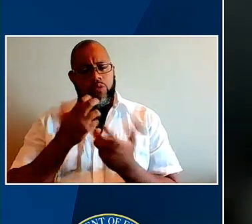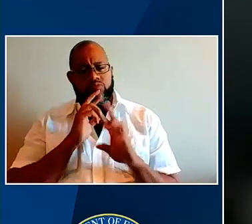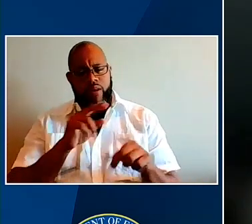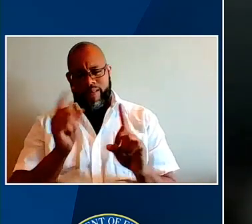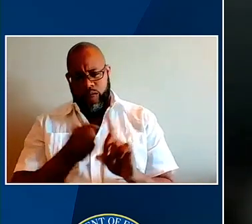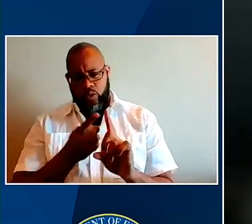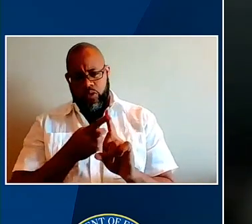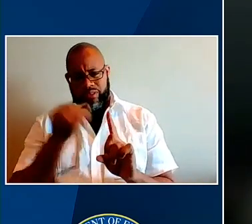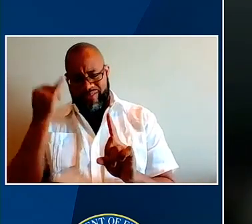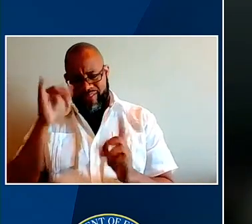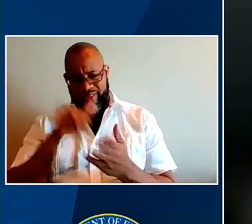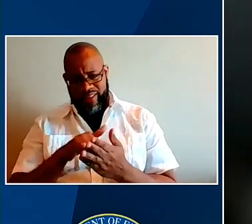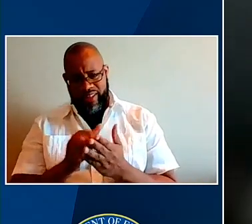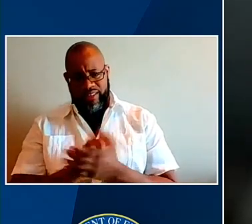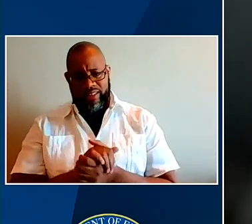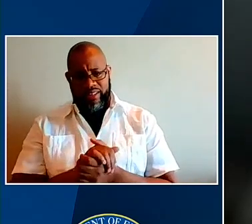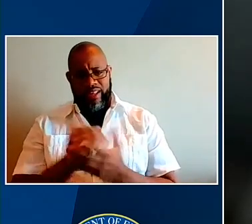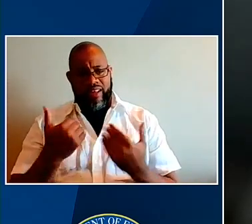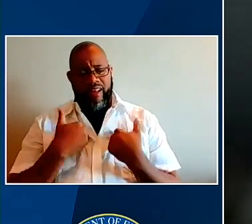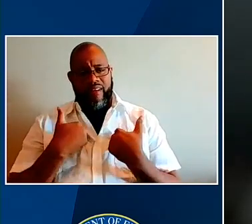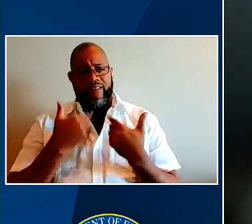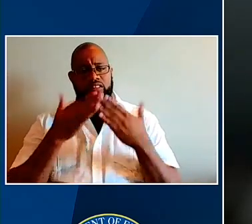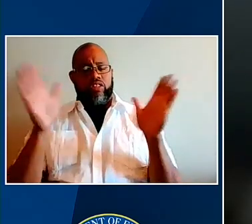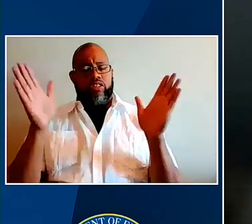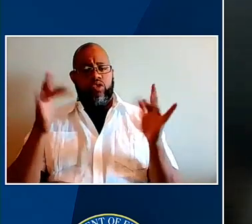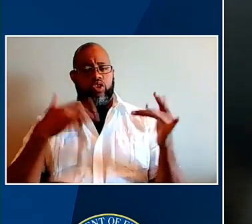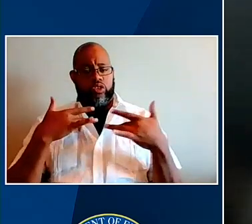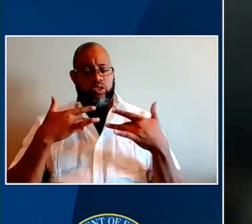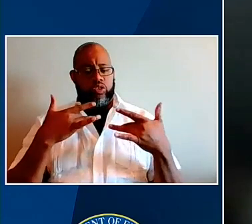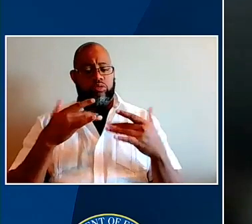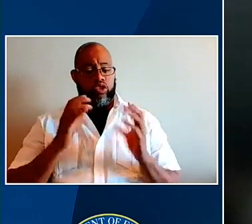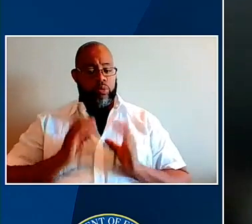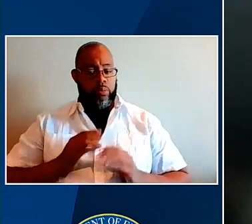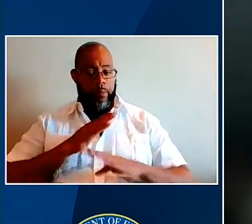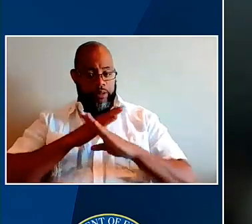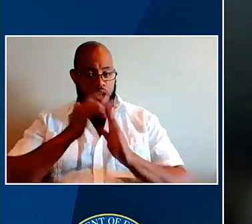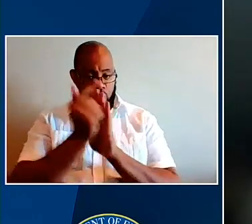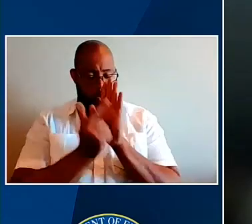idea that, you know, there are the general consumer protection laws. And, you know, certainly, those are